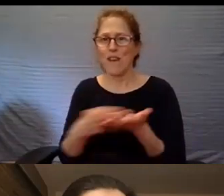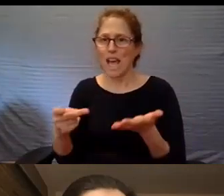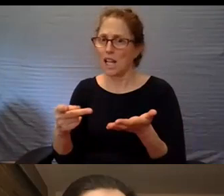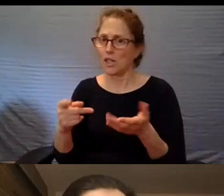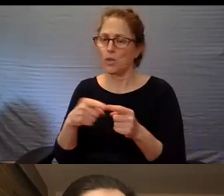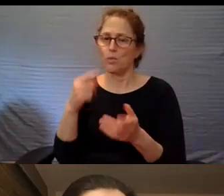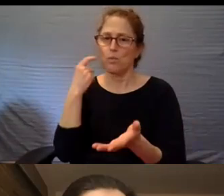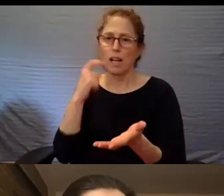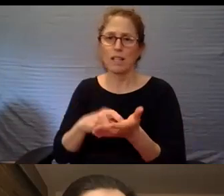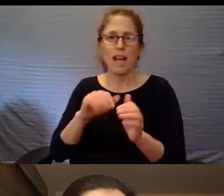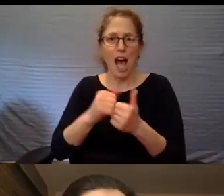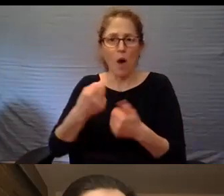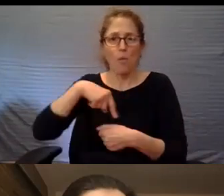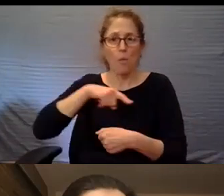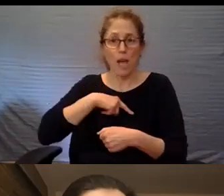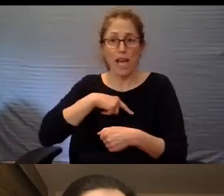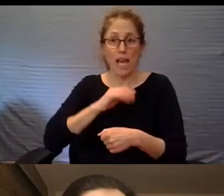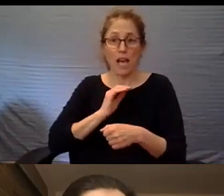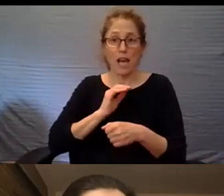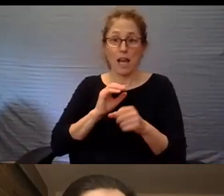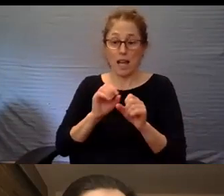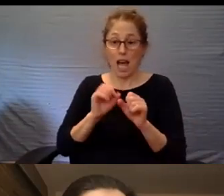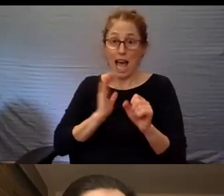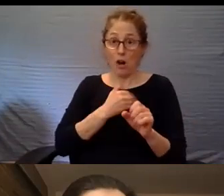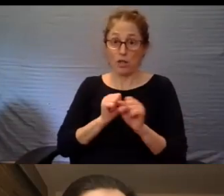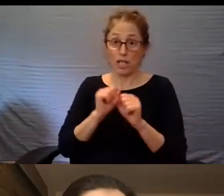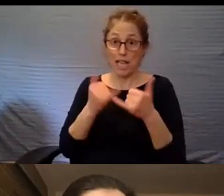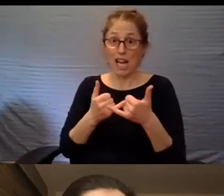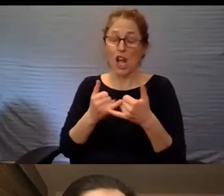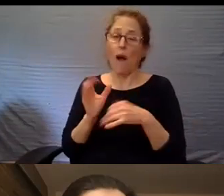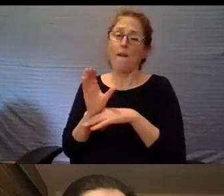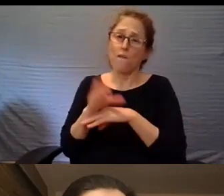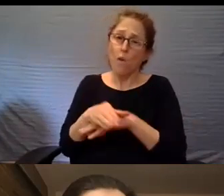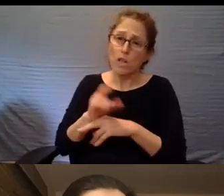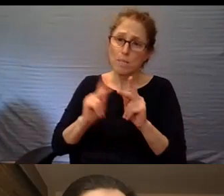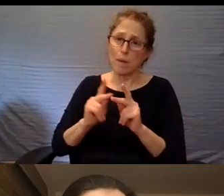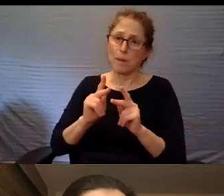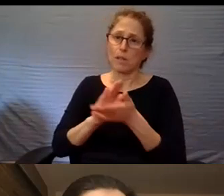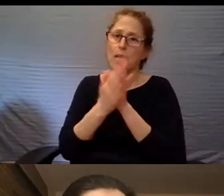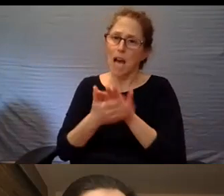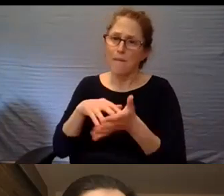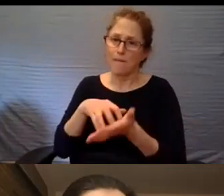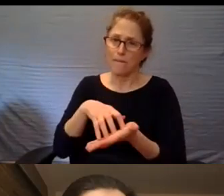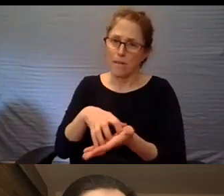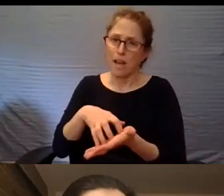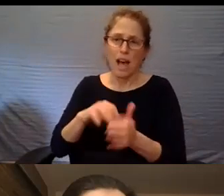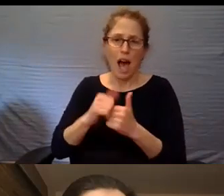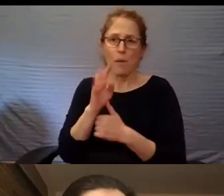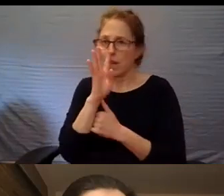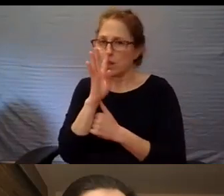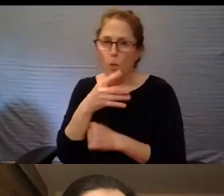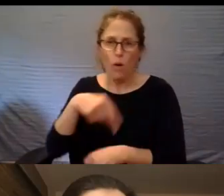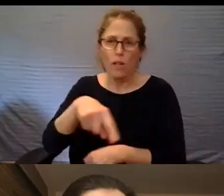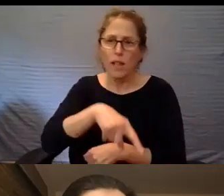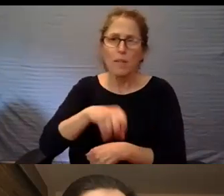which we as a society are making people vulnerable by the way we ignore them or throw them away,